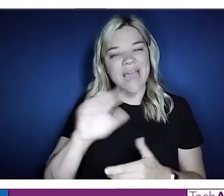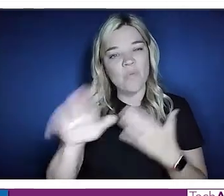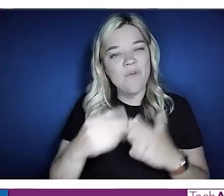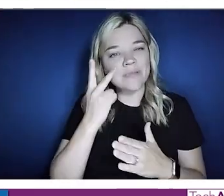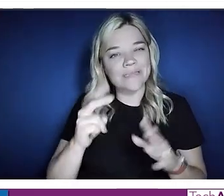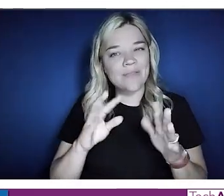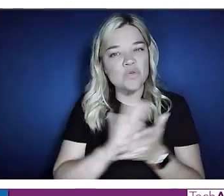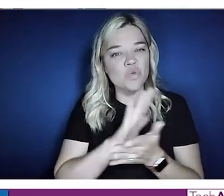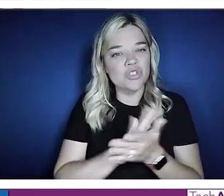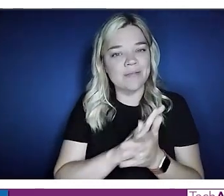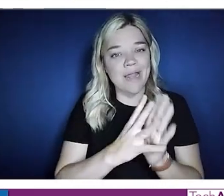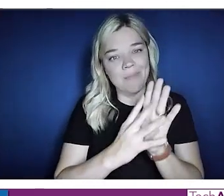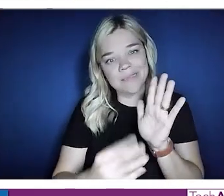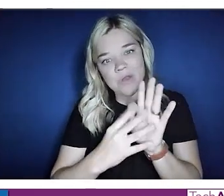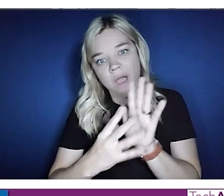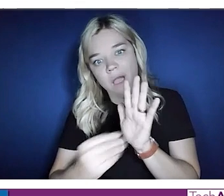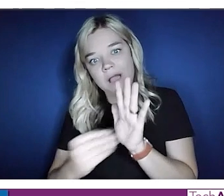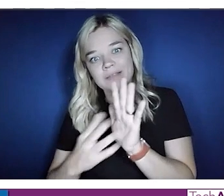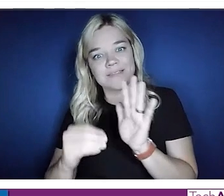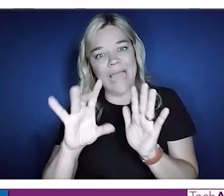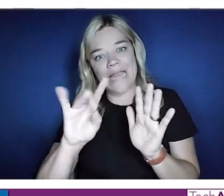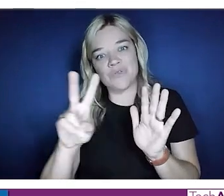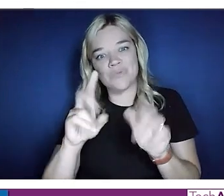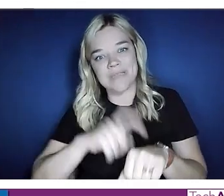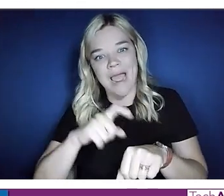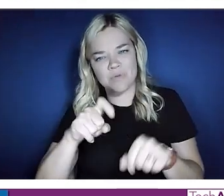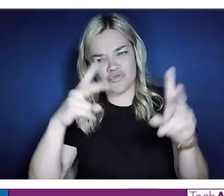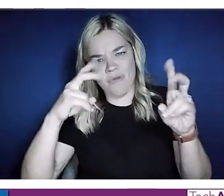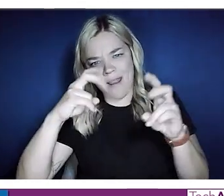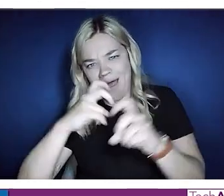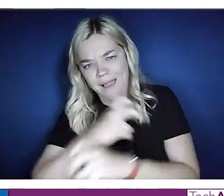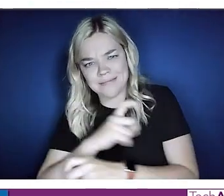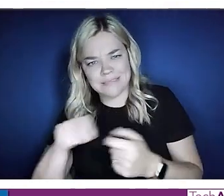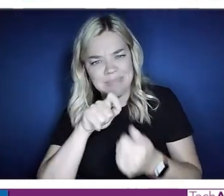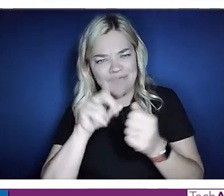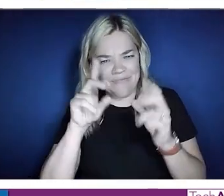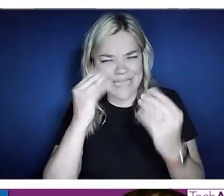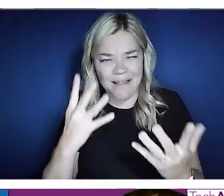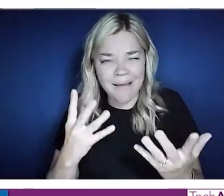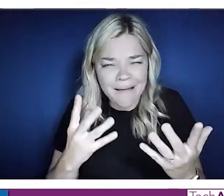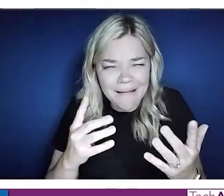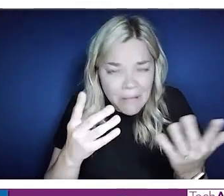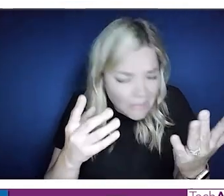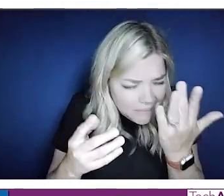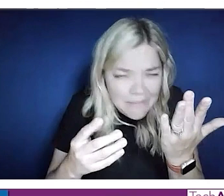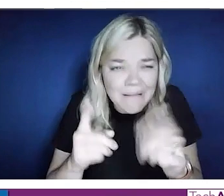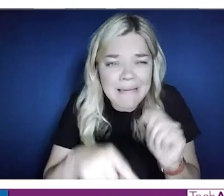that have been Xeroxed 82 times and, you know, you're supposed to analyze specific data and you're like, I can't even see this graph. Like, what are we doing here?